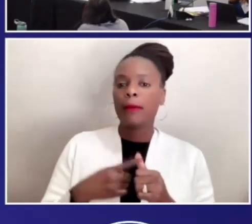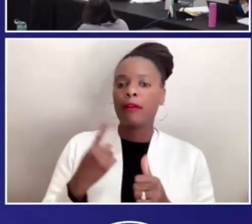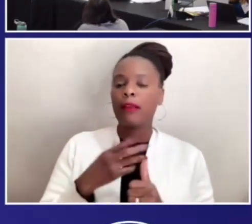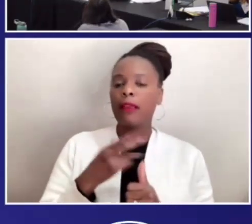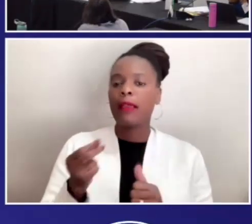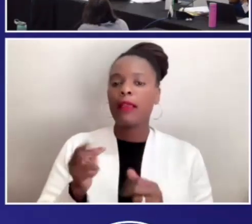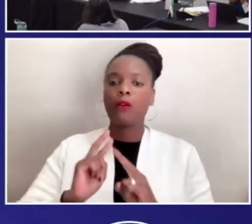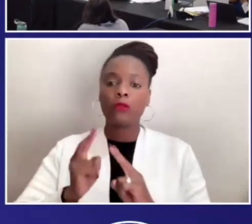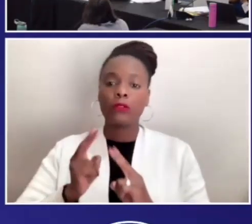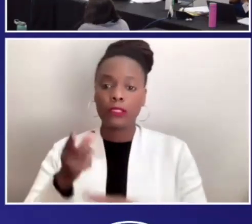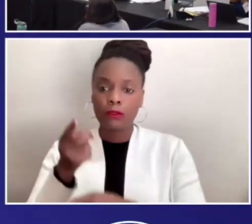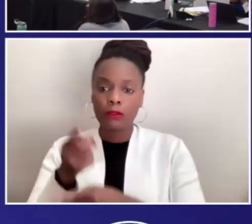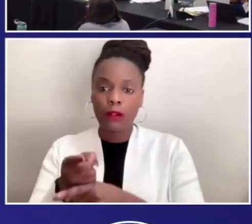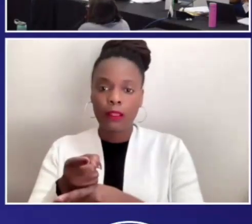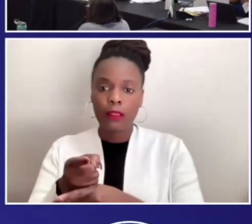correct? Okay.